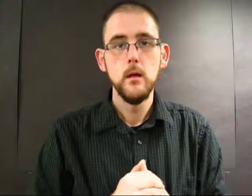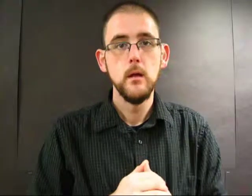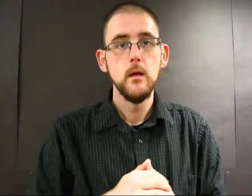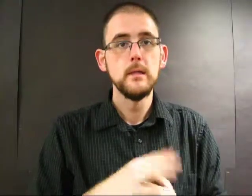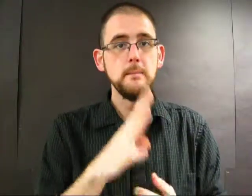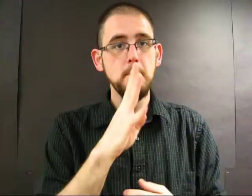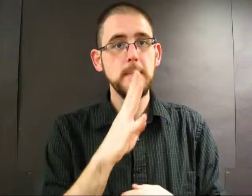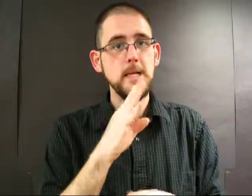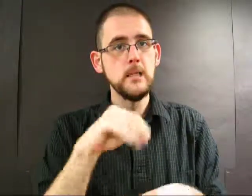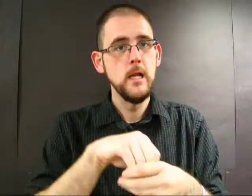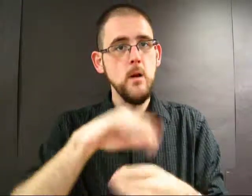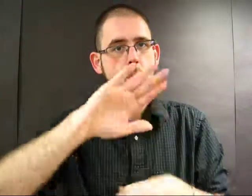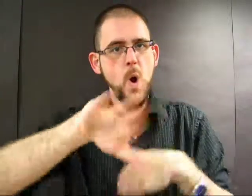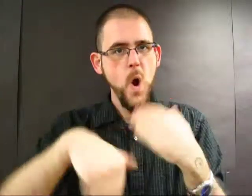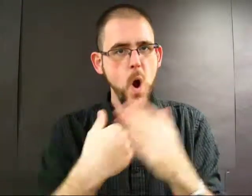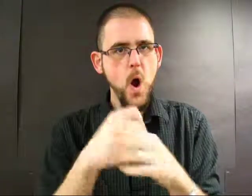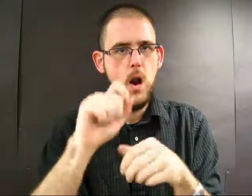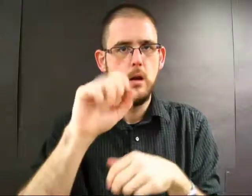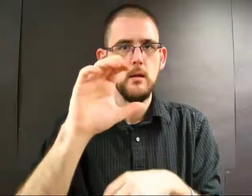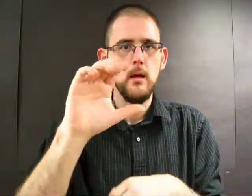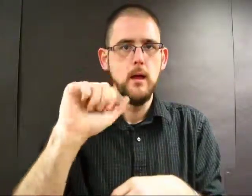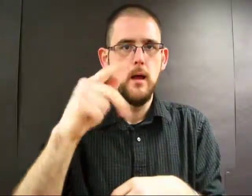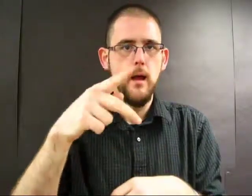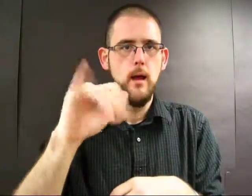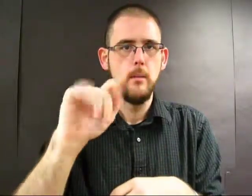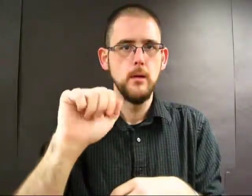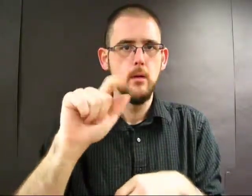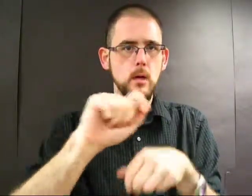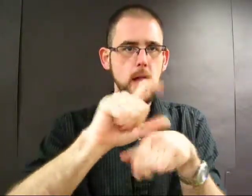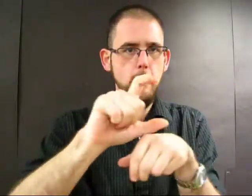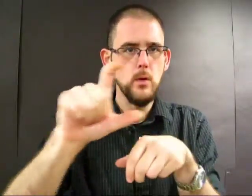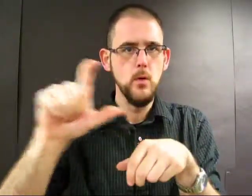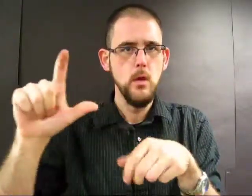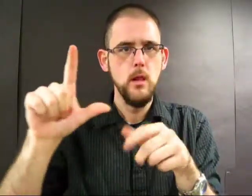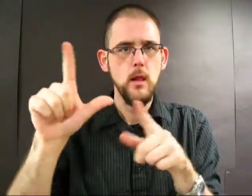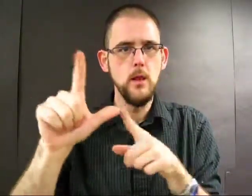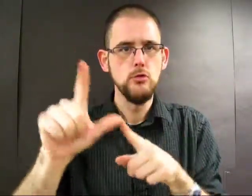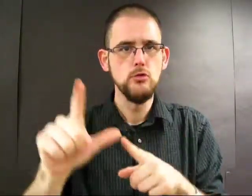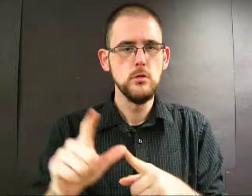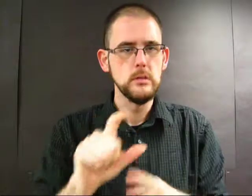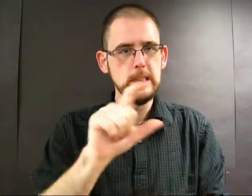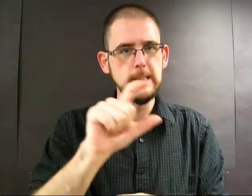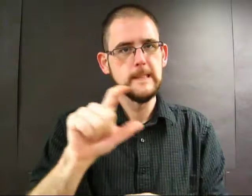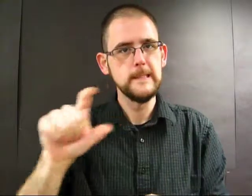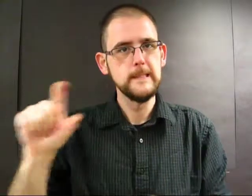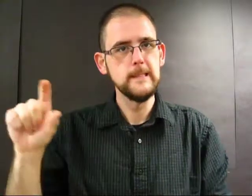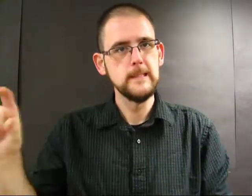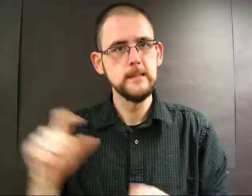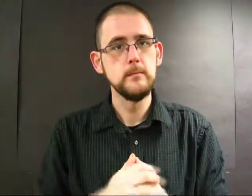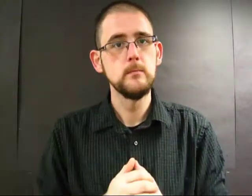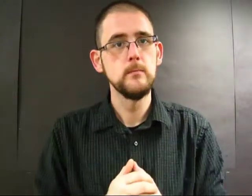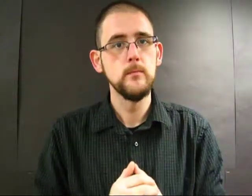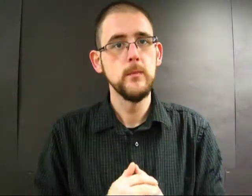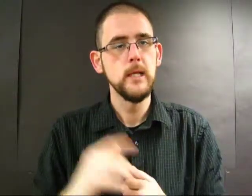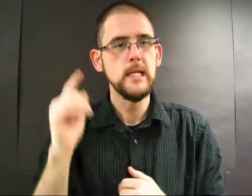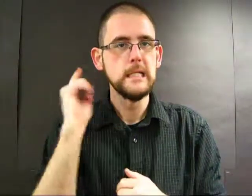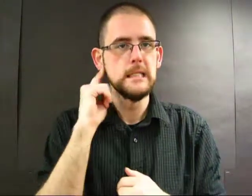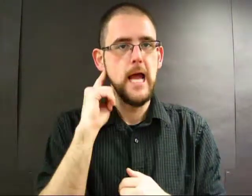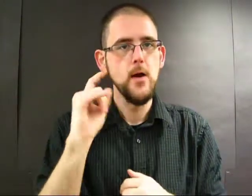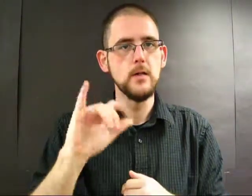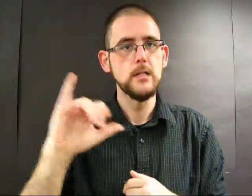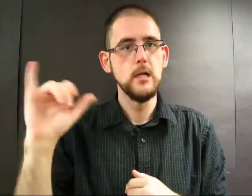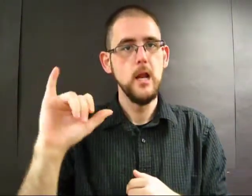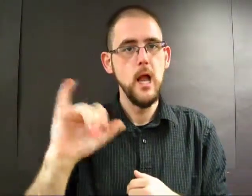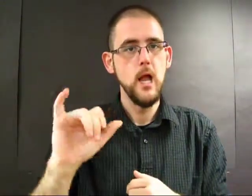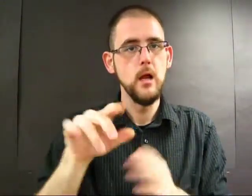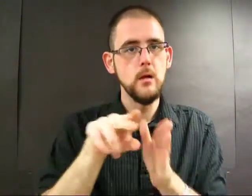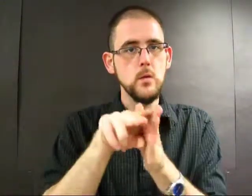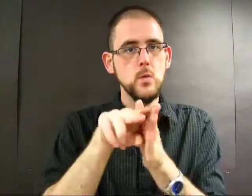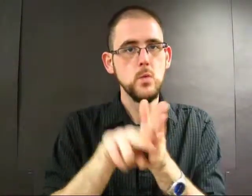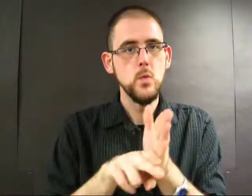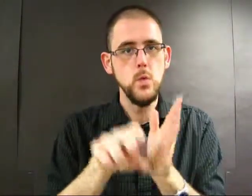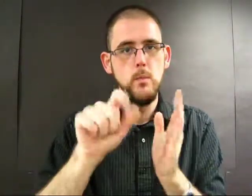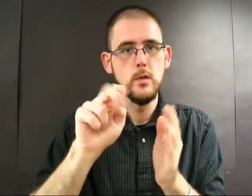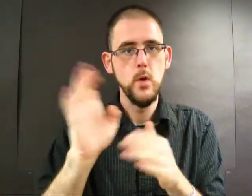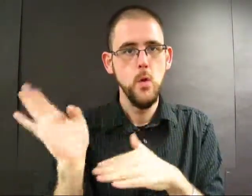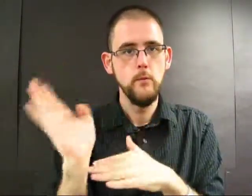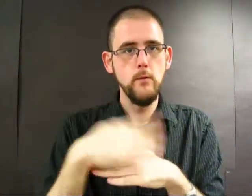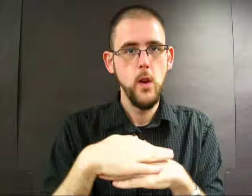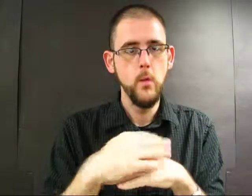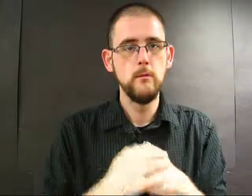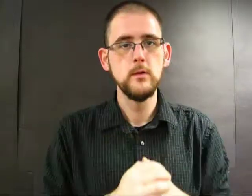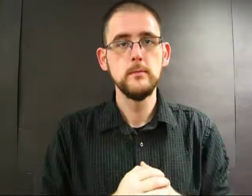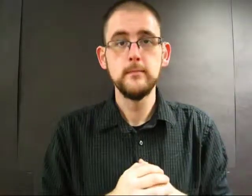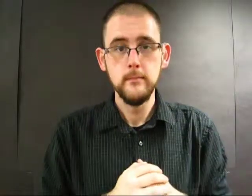He speaks in capital letters and sounds like a tombstone falling over.